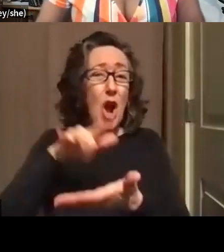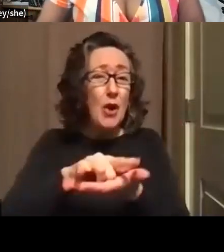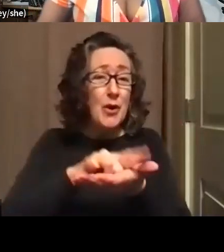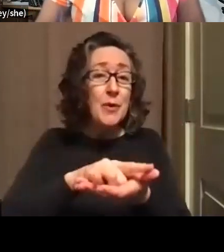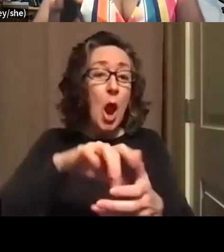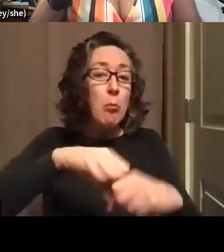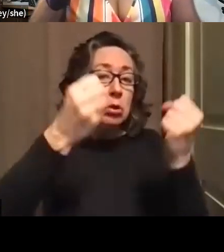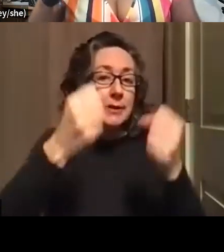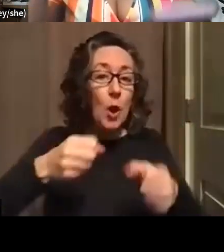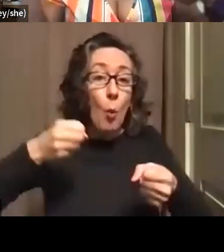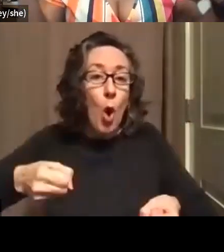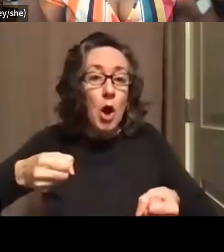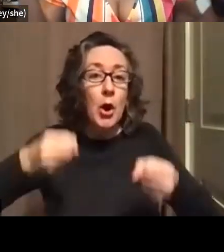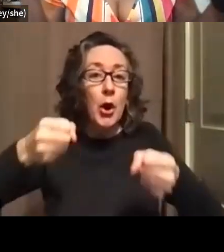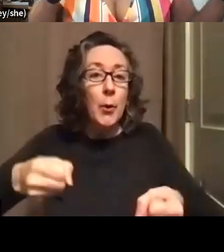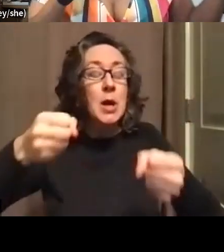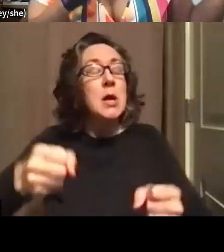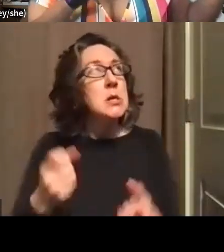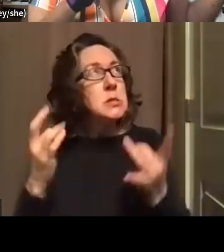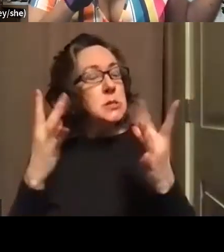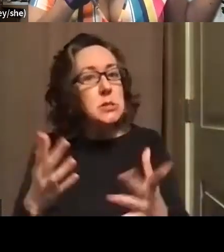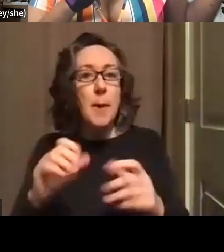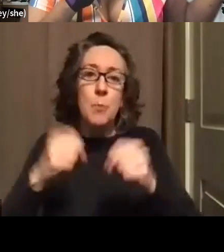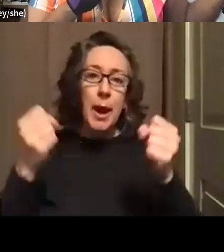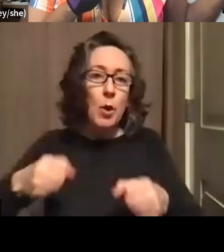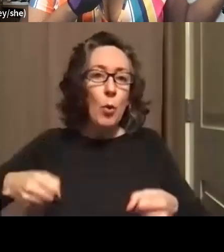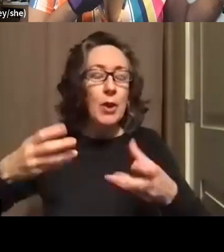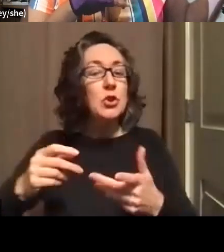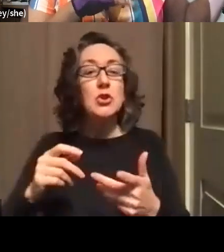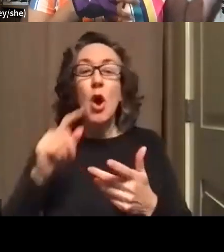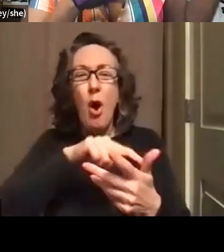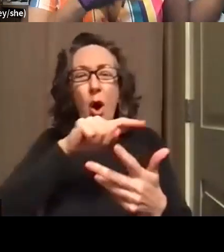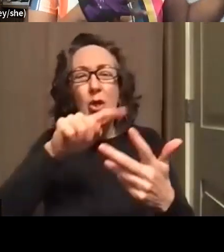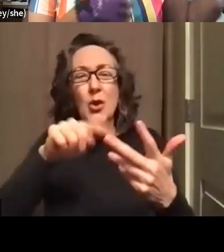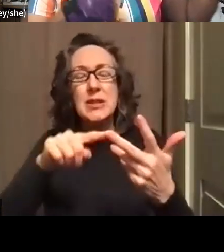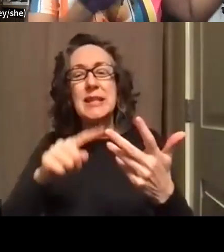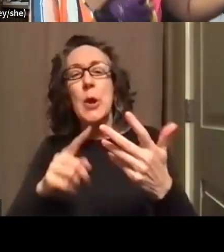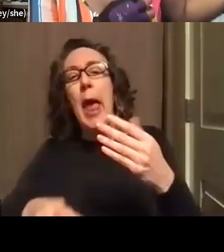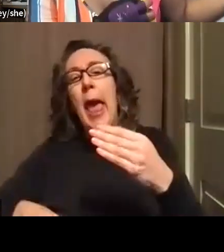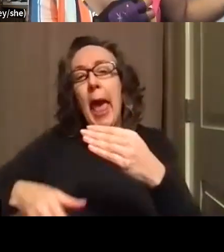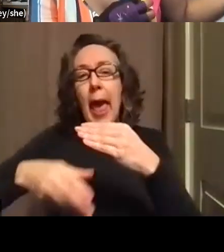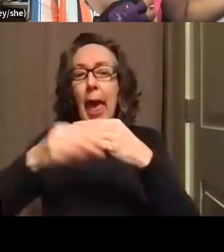The thing I would -- see these are producing deficits.